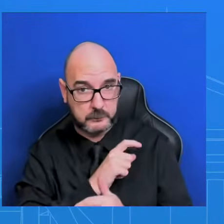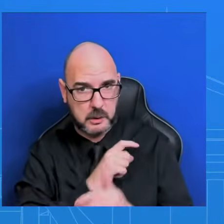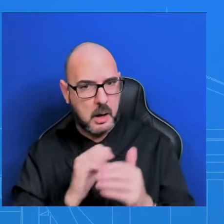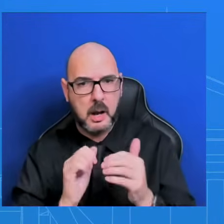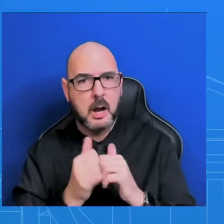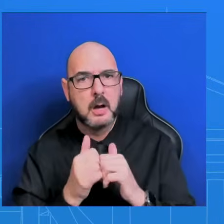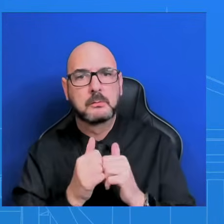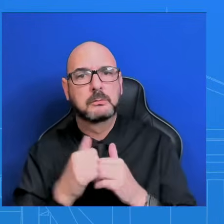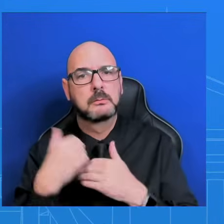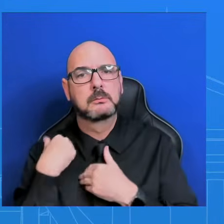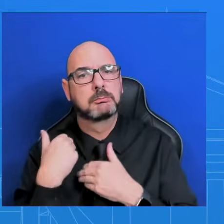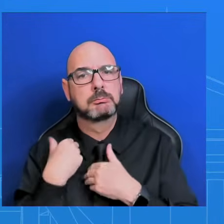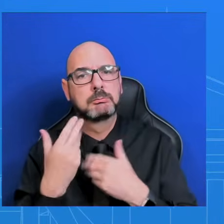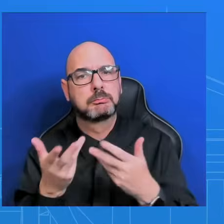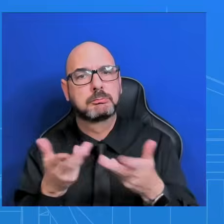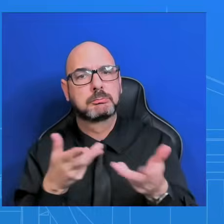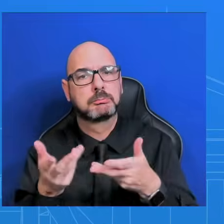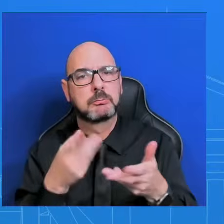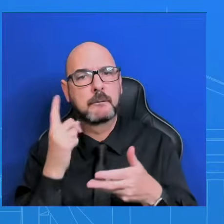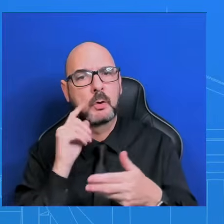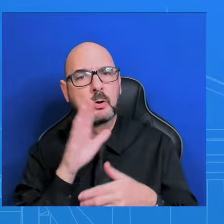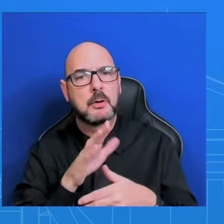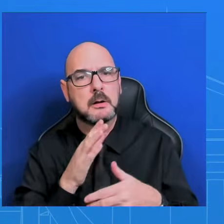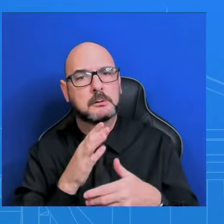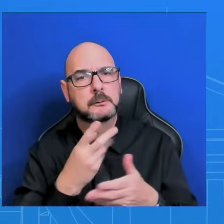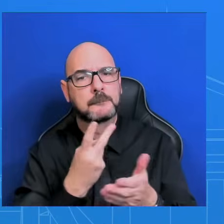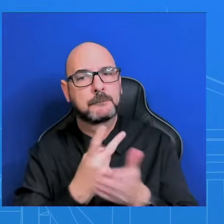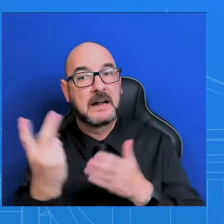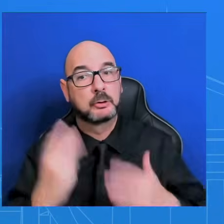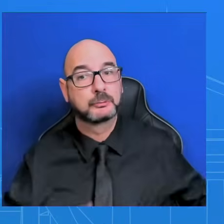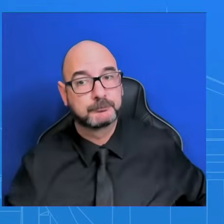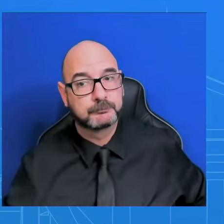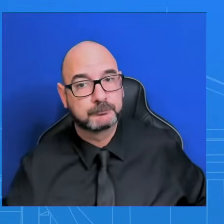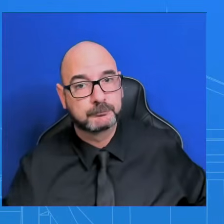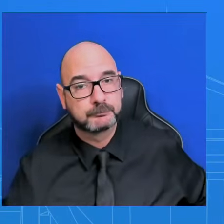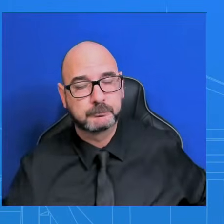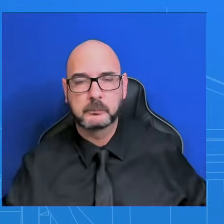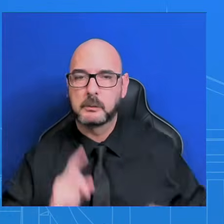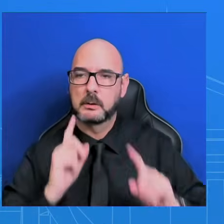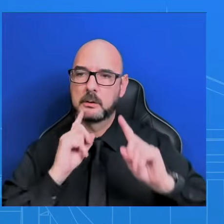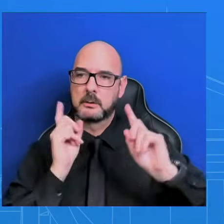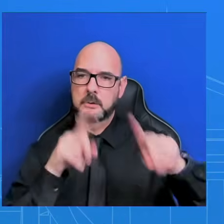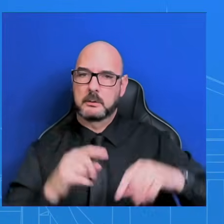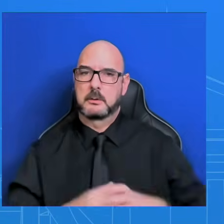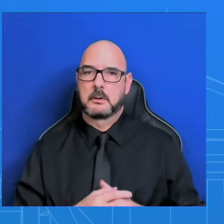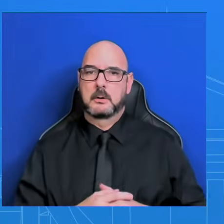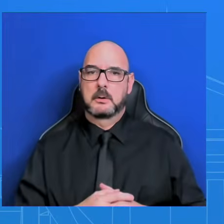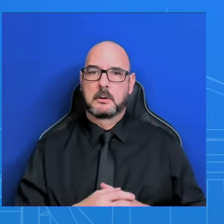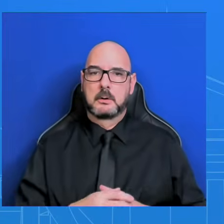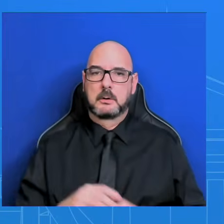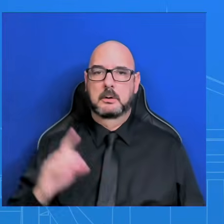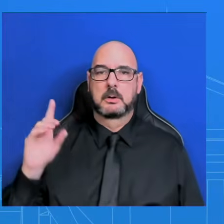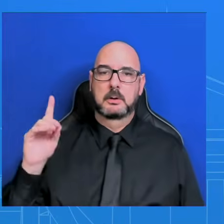Ms. Jean-Pierre: So, there's a couple of things I want to say about that. The DOJ's report -- which is what you're obviously referring to, Colleen --